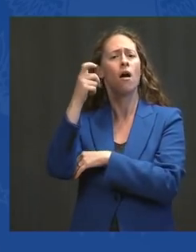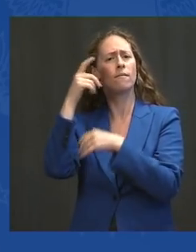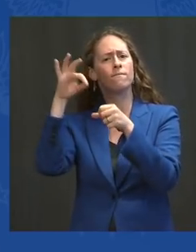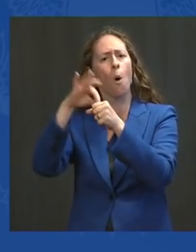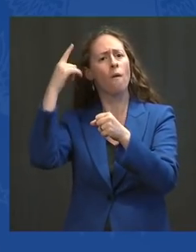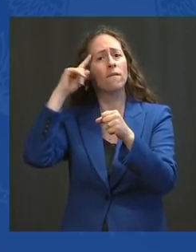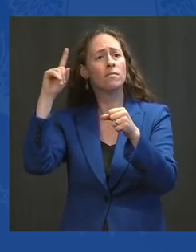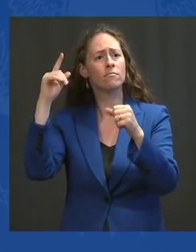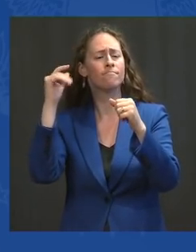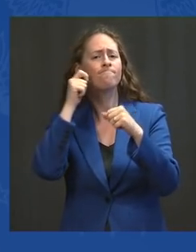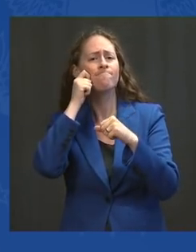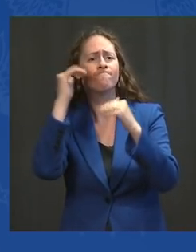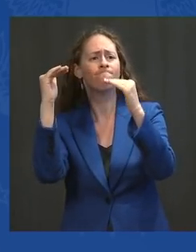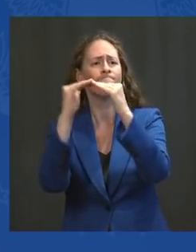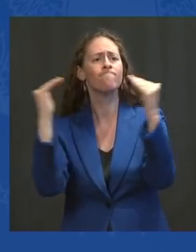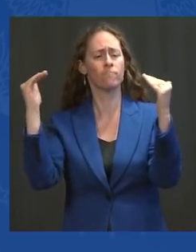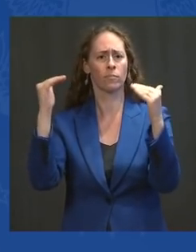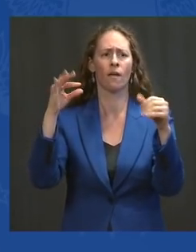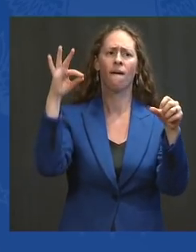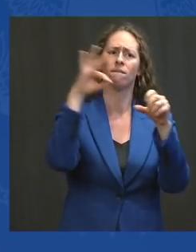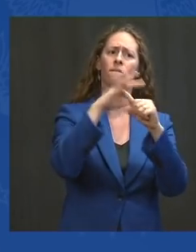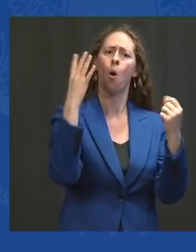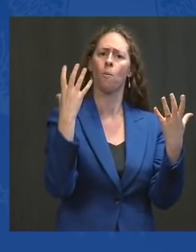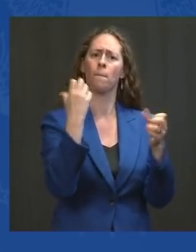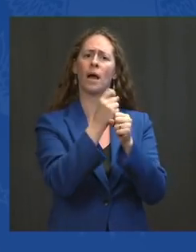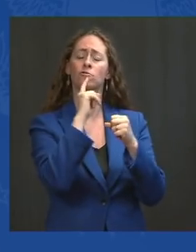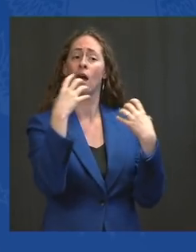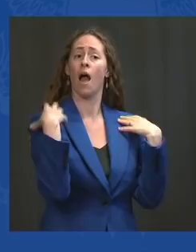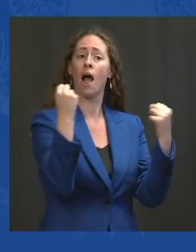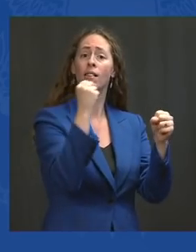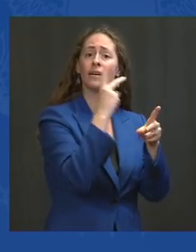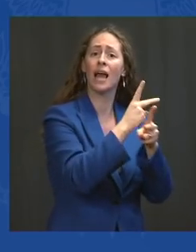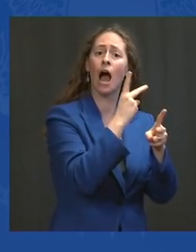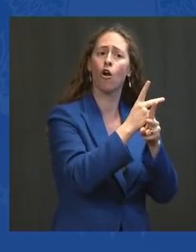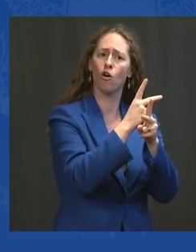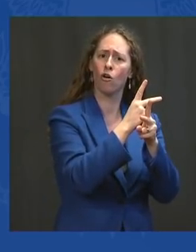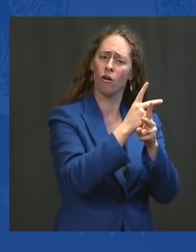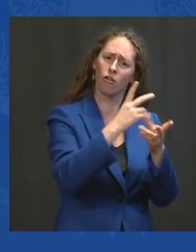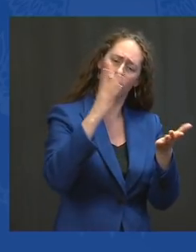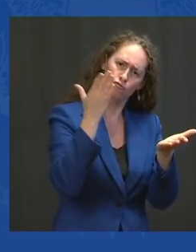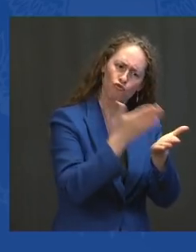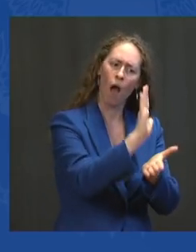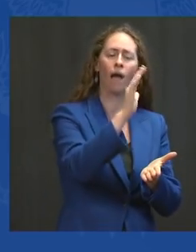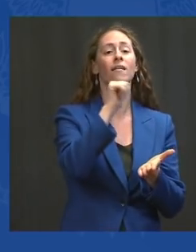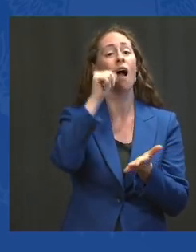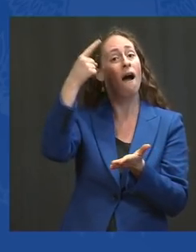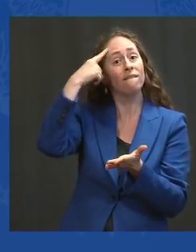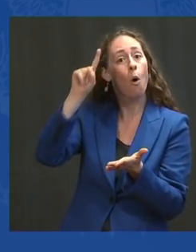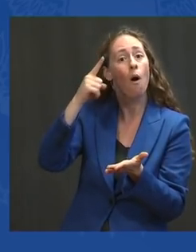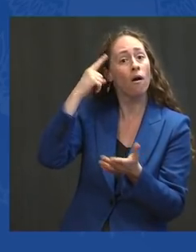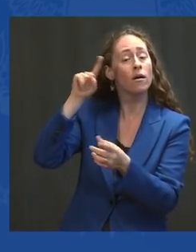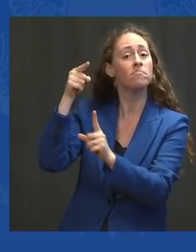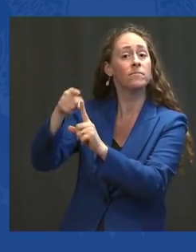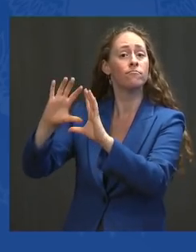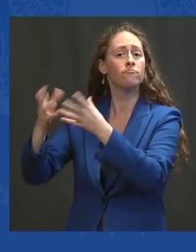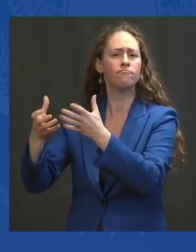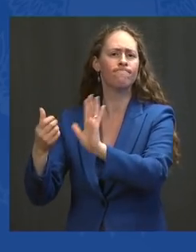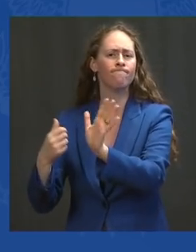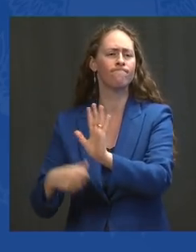They voted to make healthcare a right, not a privilege. And the reason that Americans went to vote and the lengths they went to vote --